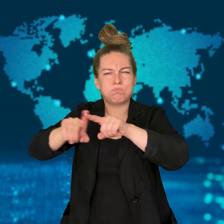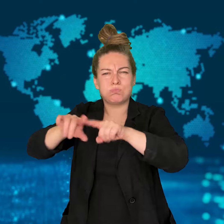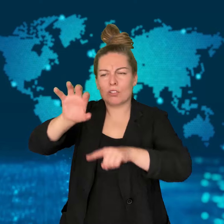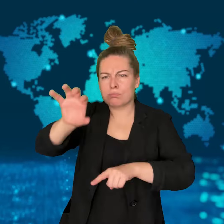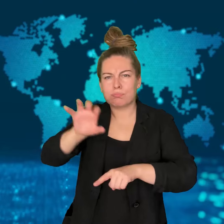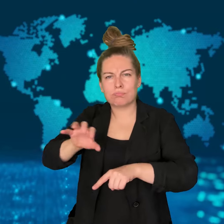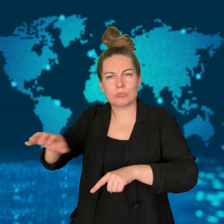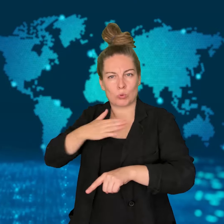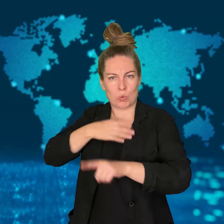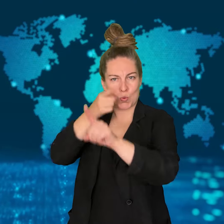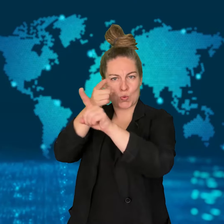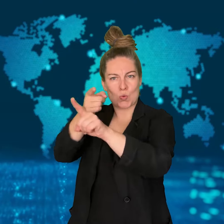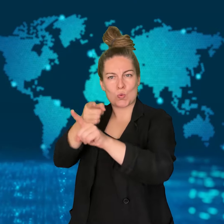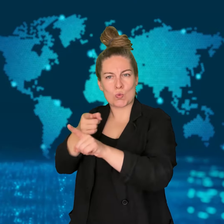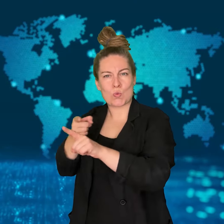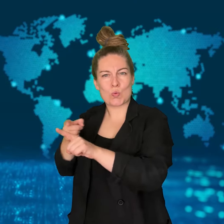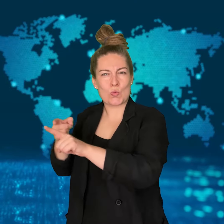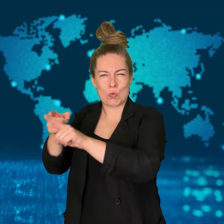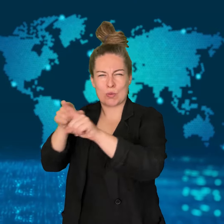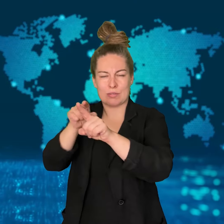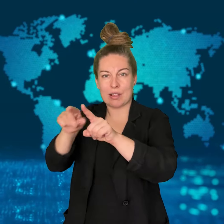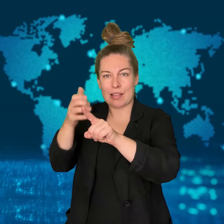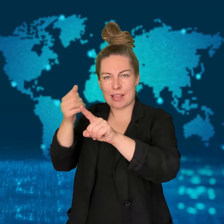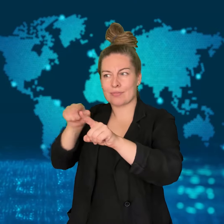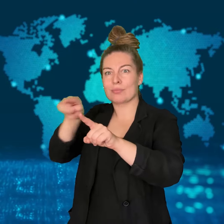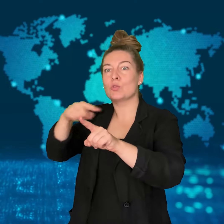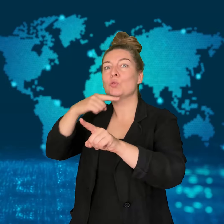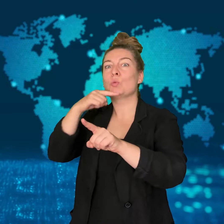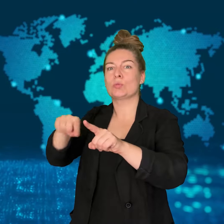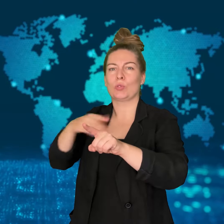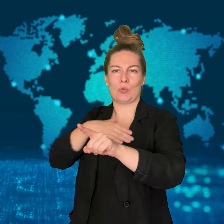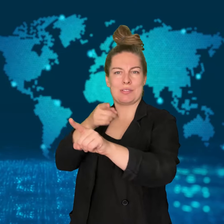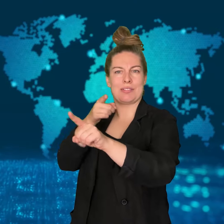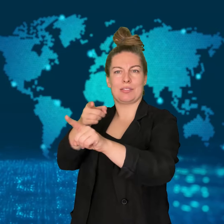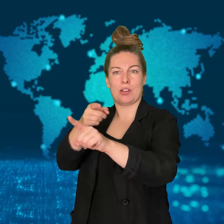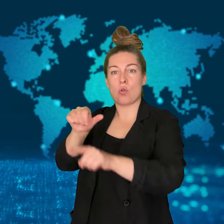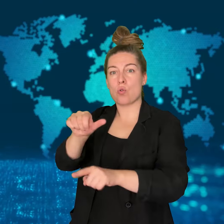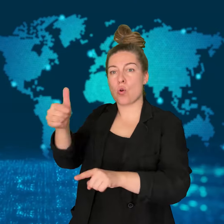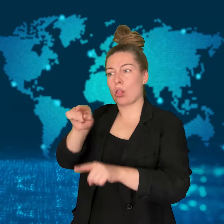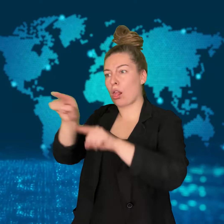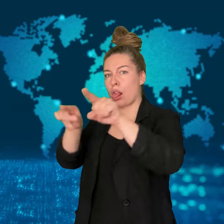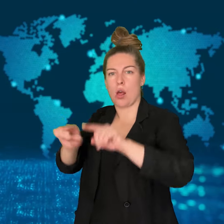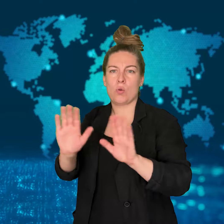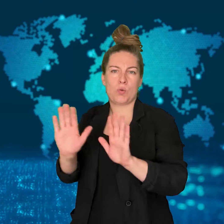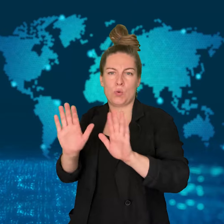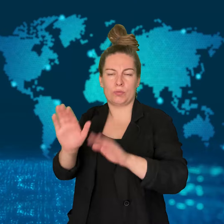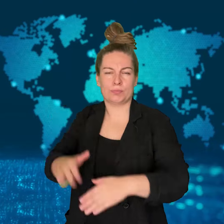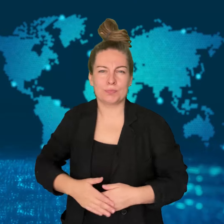and needed infrastructure deep inside of Russia.